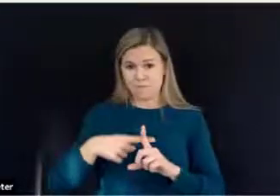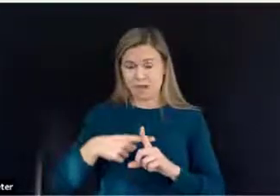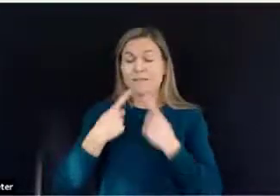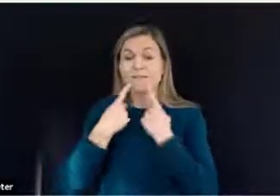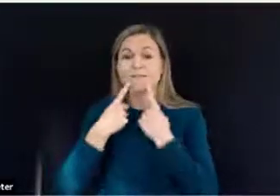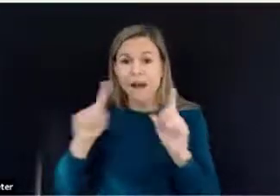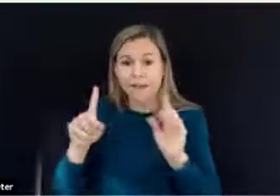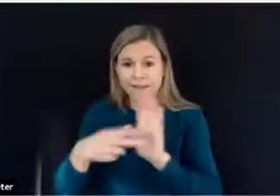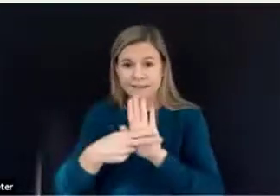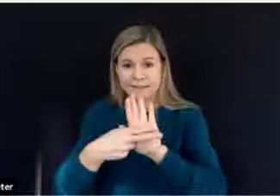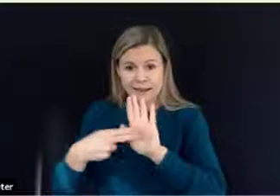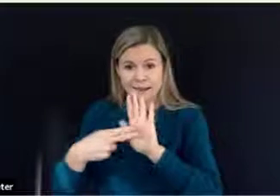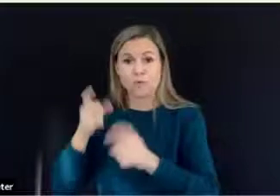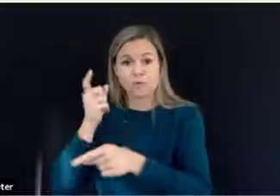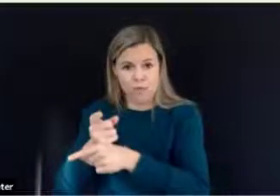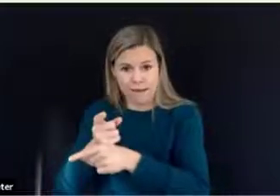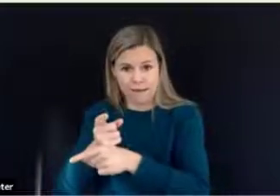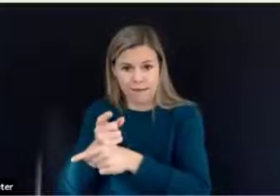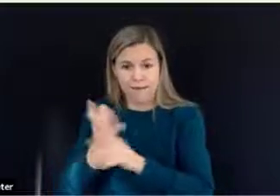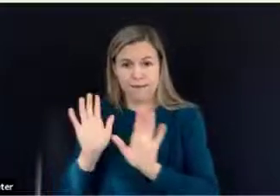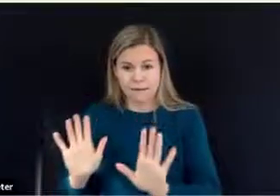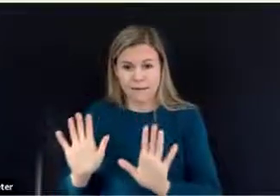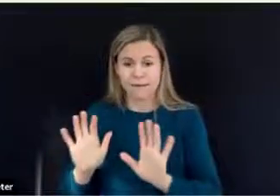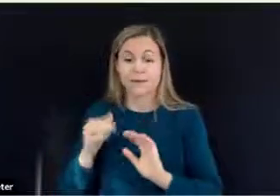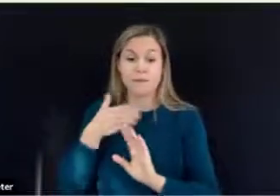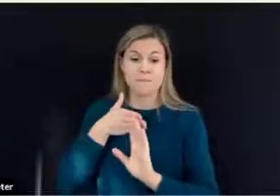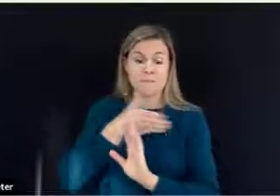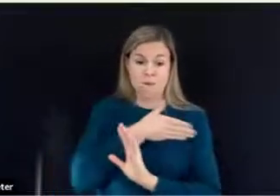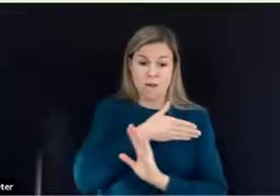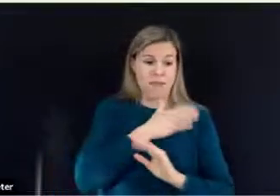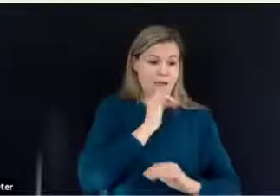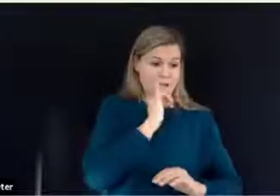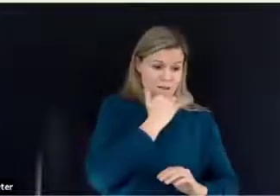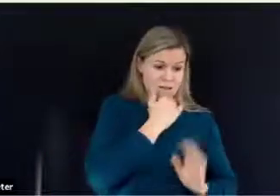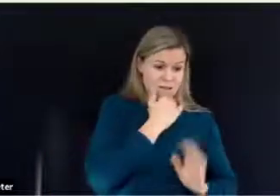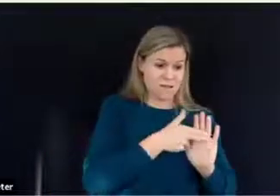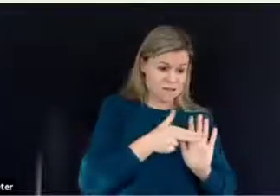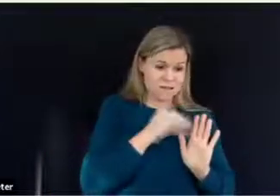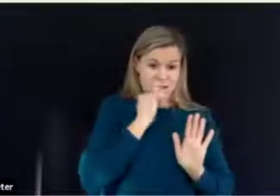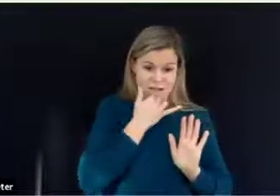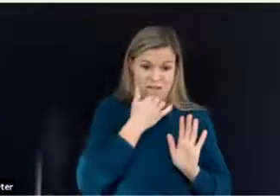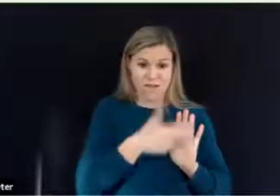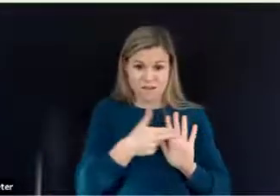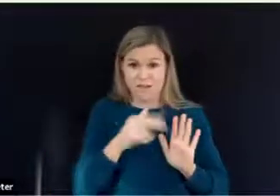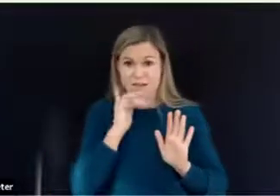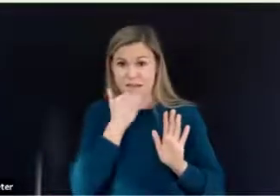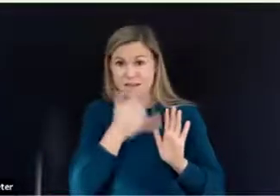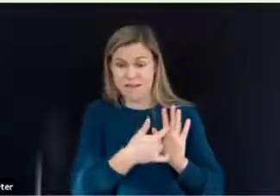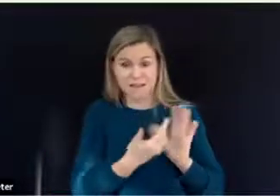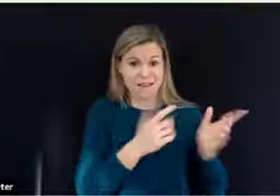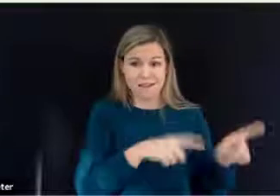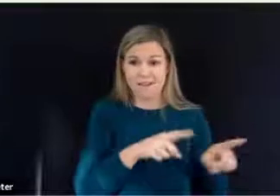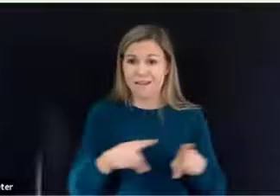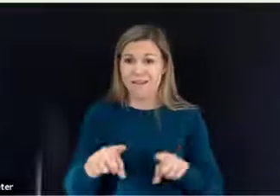and before that we had had a lot of misdiagnosis. He was in the hospital at this point,